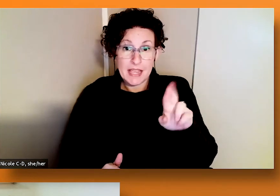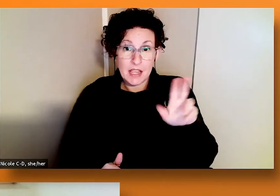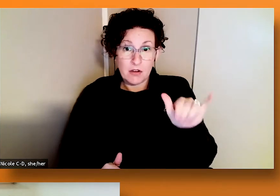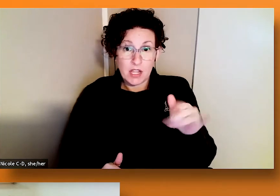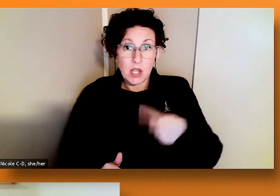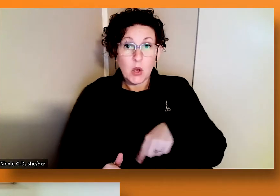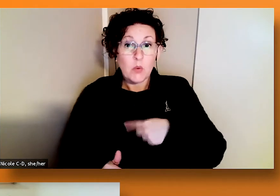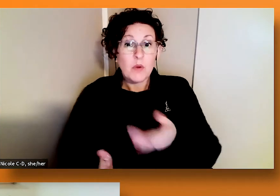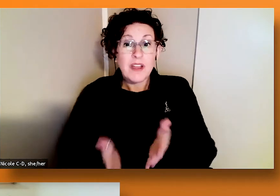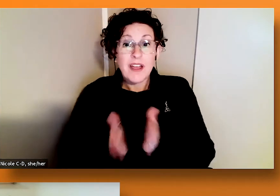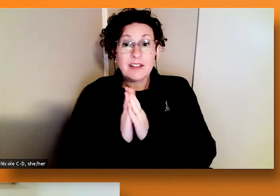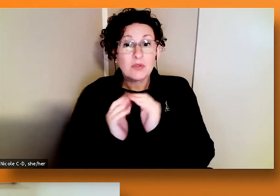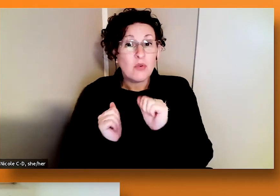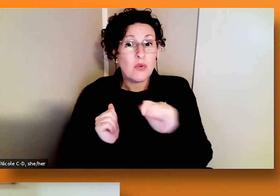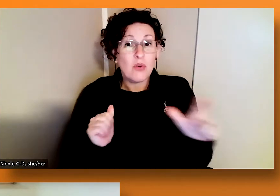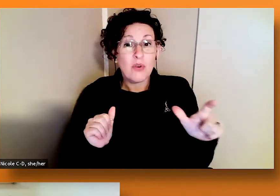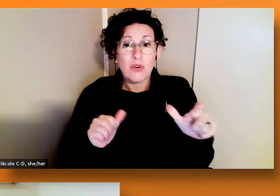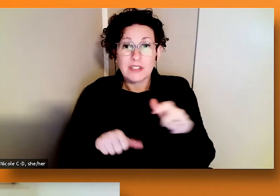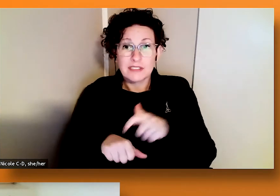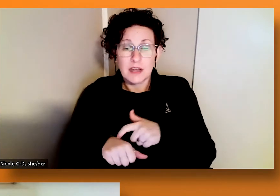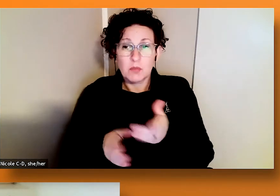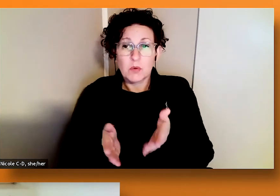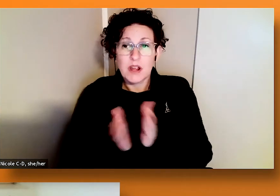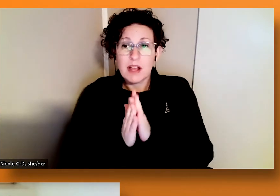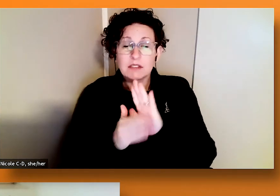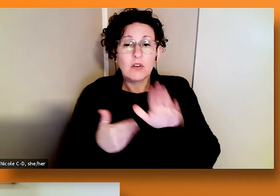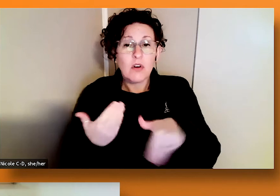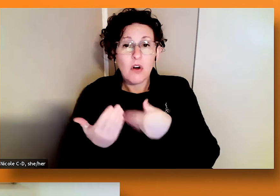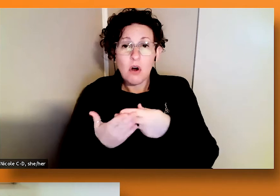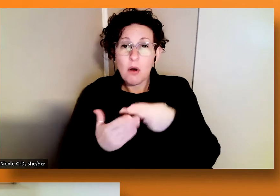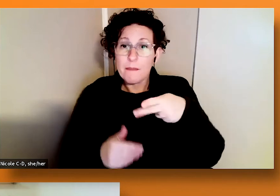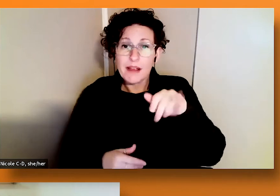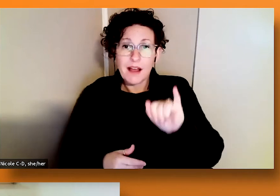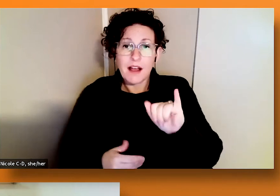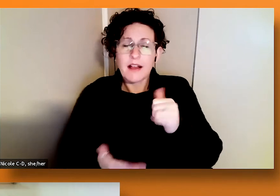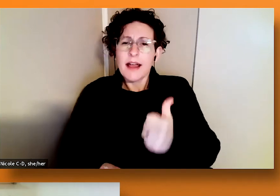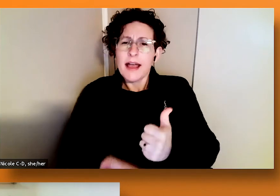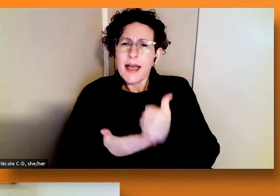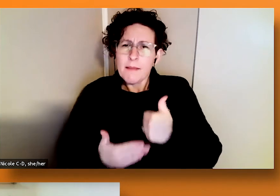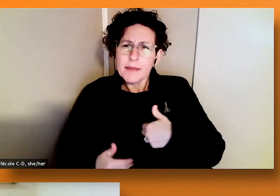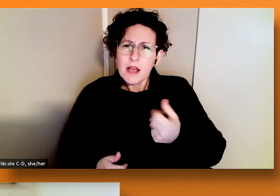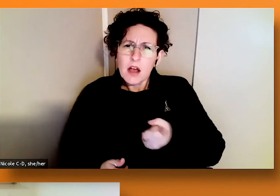we ask all the time, we ask our PIs to help us understand,